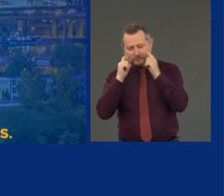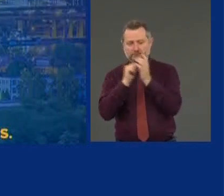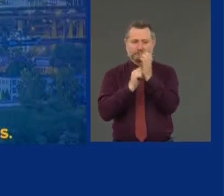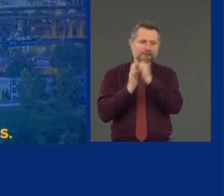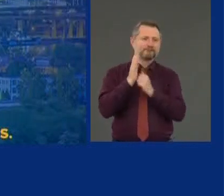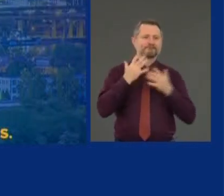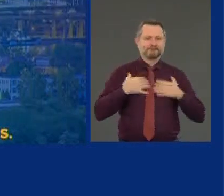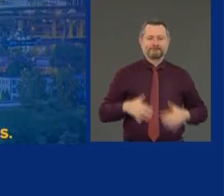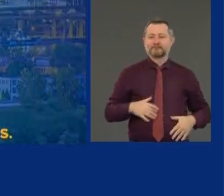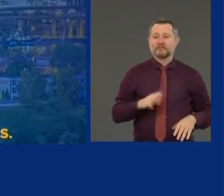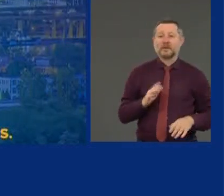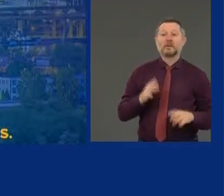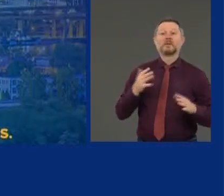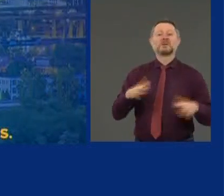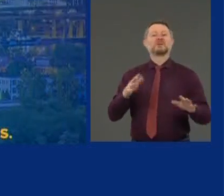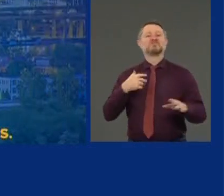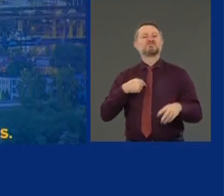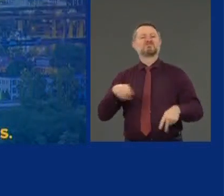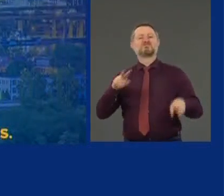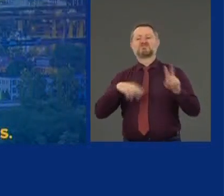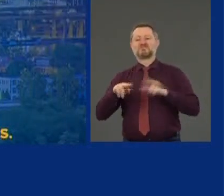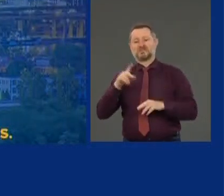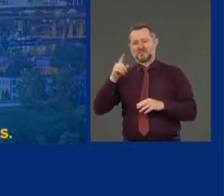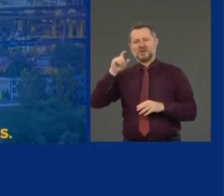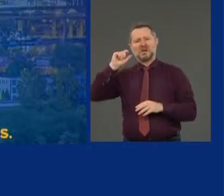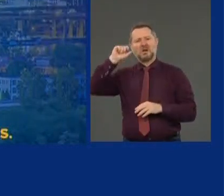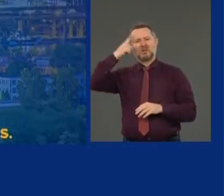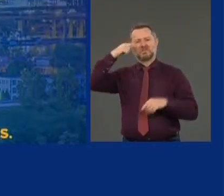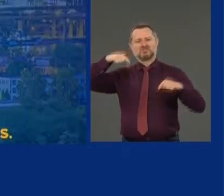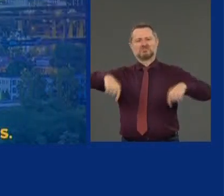AND AGAIN, THEY HAVE TO FOLLOW STATE GUIDELINES, MASKS, ET